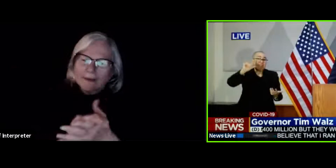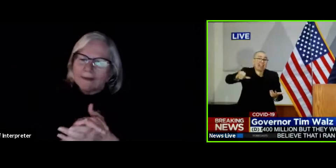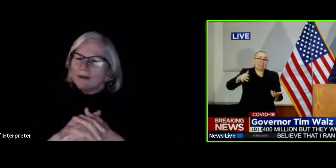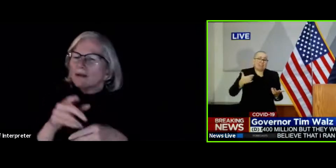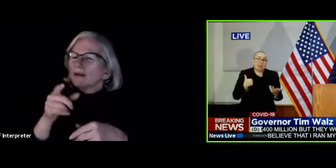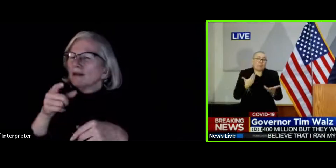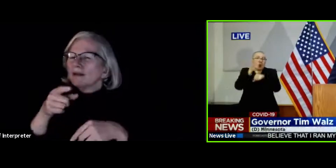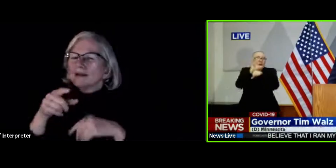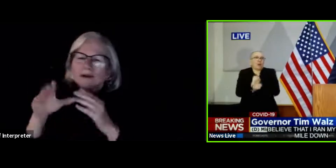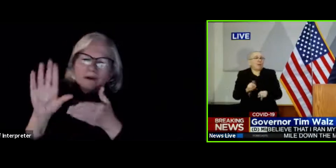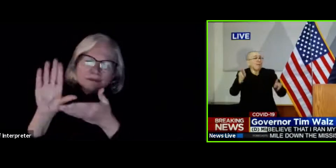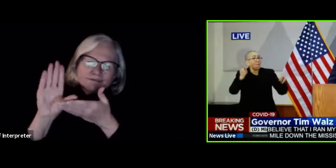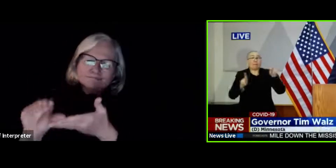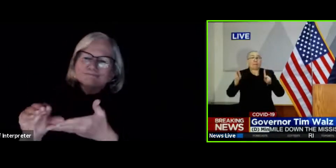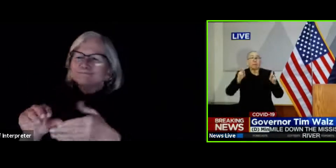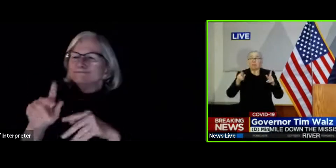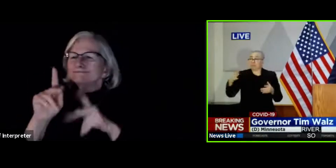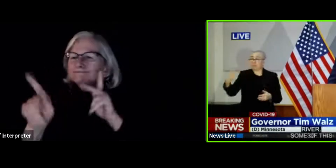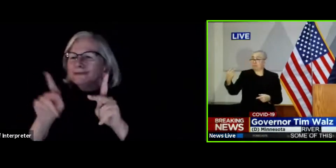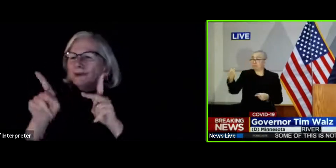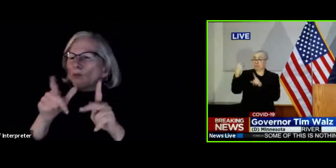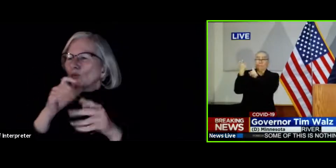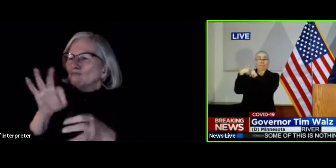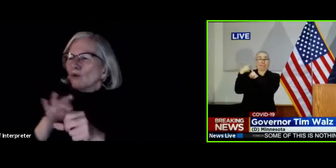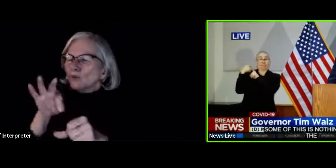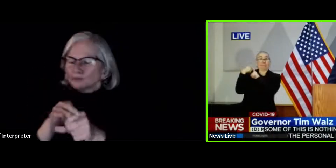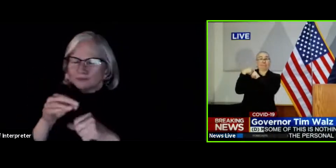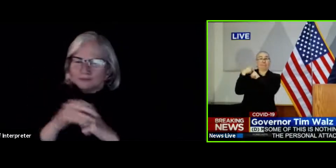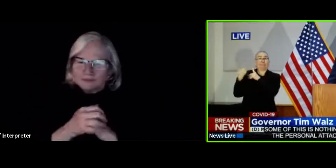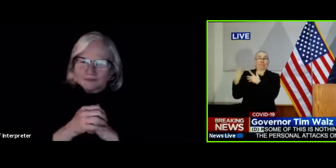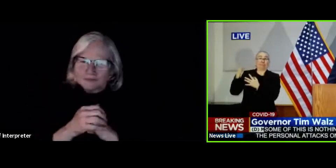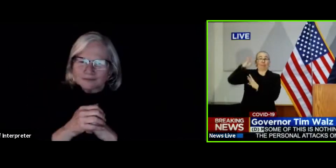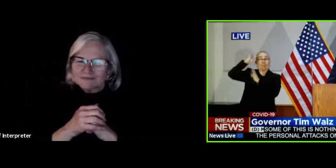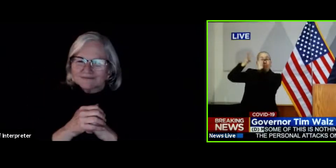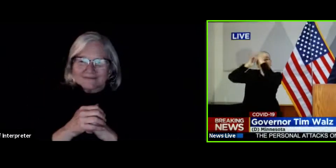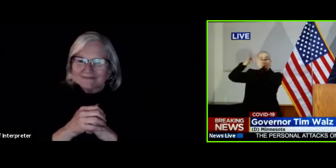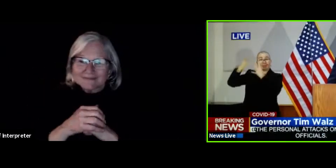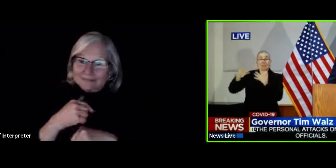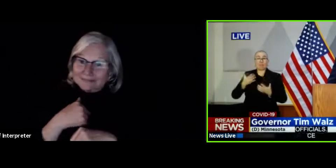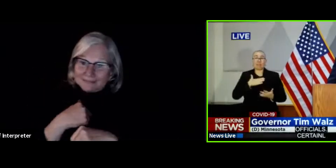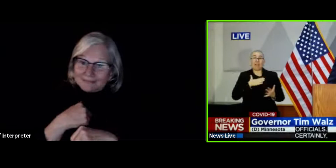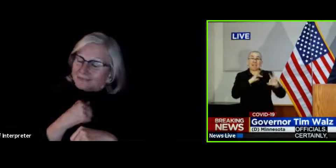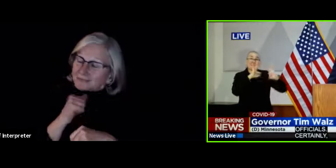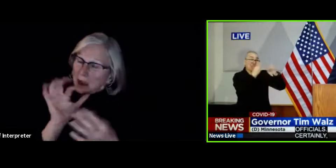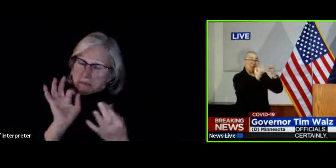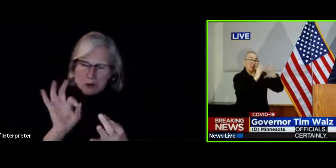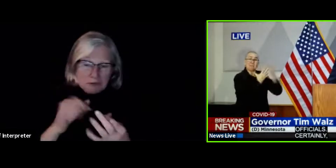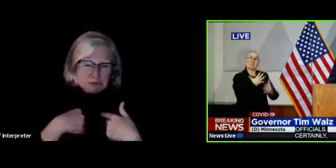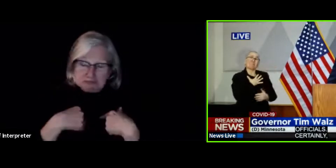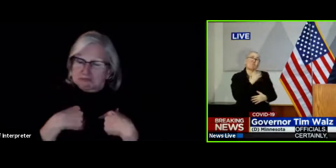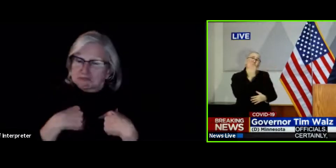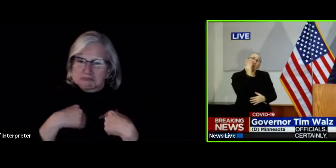BE PERFECT. I TRY AND DO THE BEST I CAN. I WAS WITH MY FAMILY IN MY HOME. I HAVE NOT LEFT THE DATE SINCE MARCH, SINCE THIS HAPPENED.